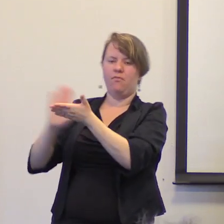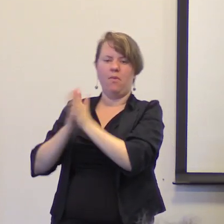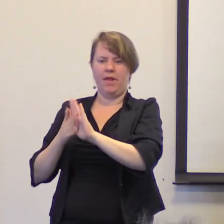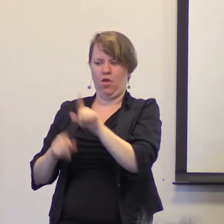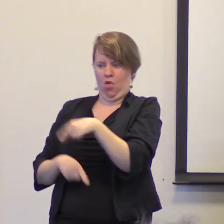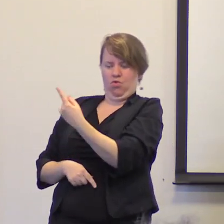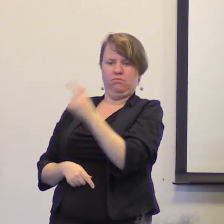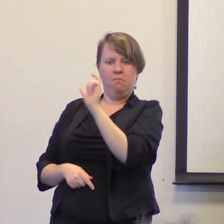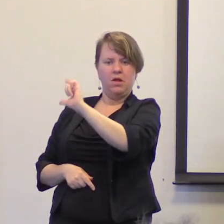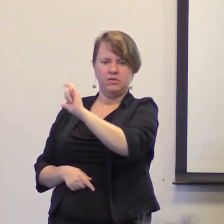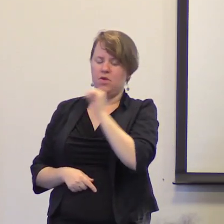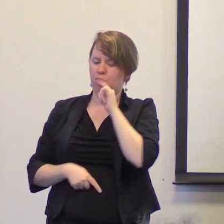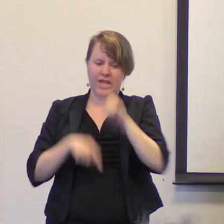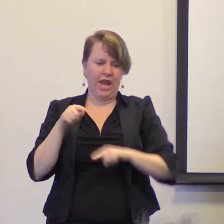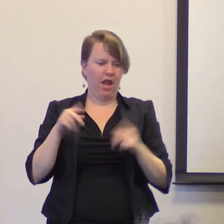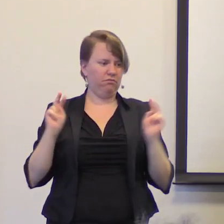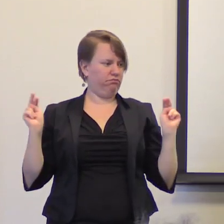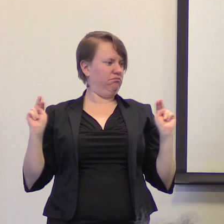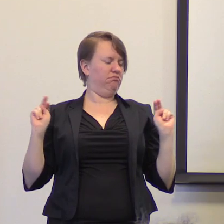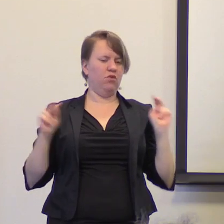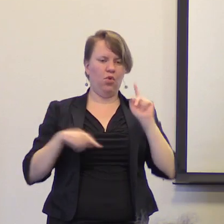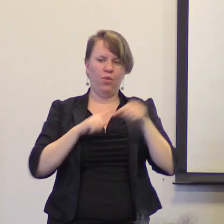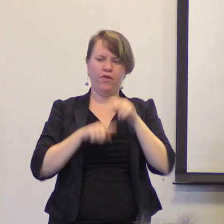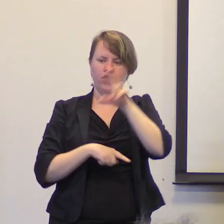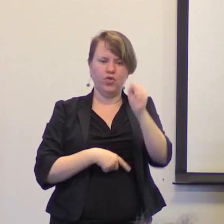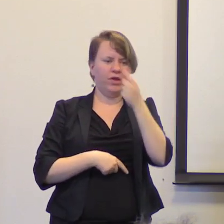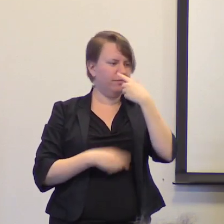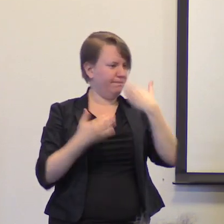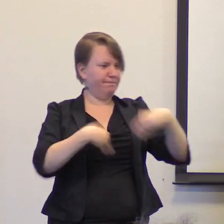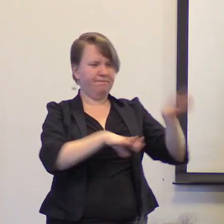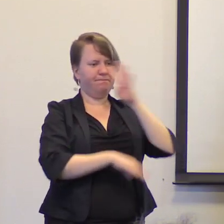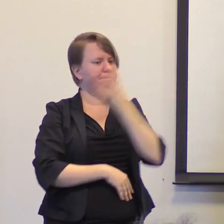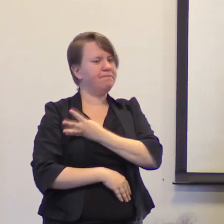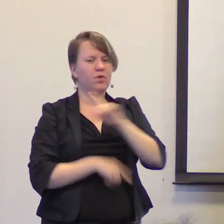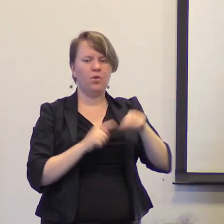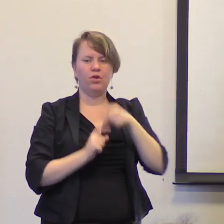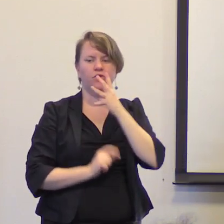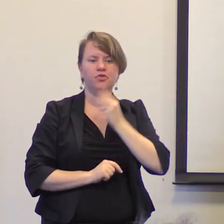not stand by idly when the U.S. turned away Jewish refugees fleeing Germany during the